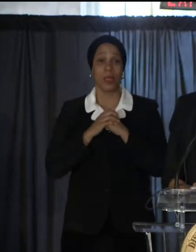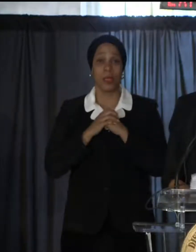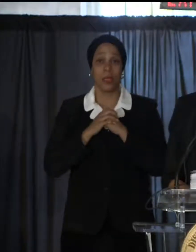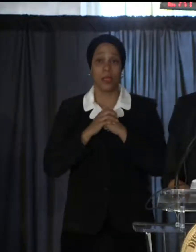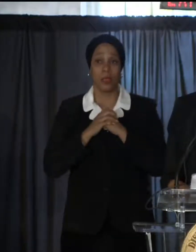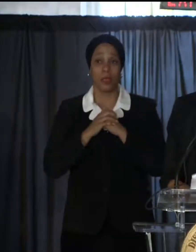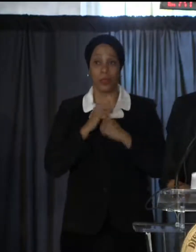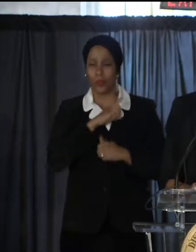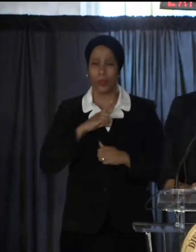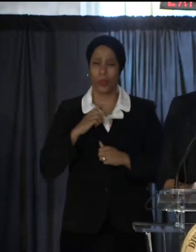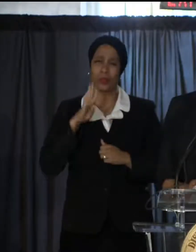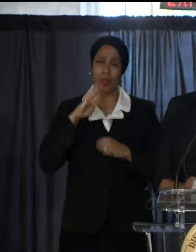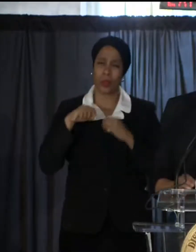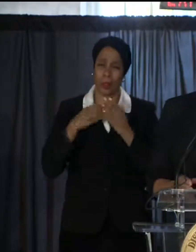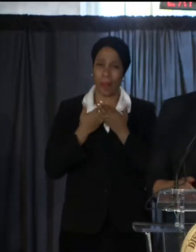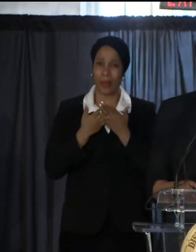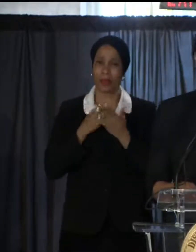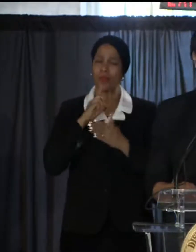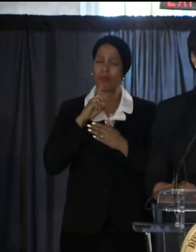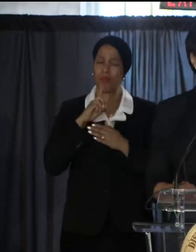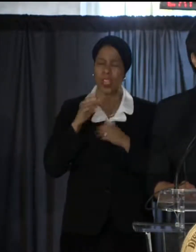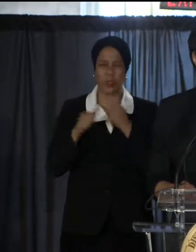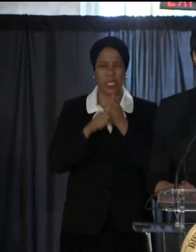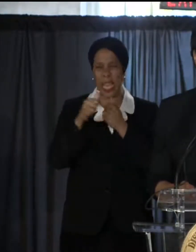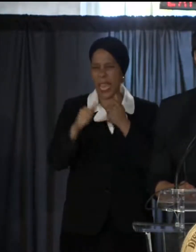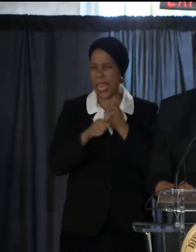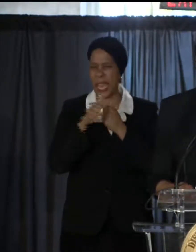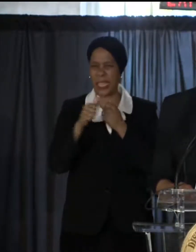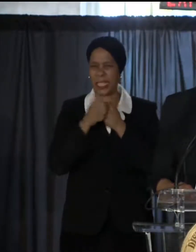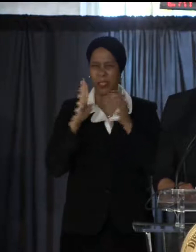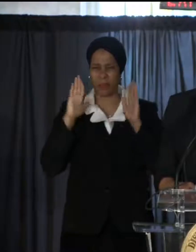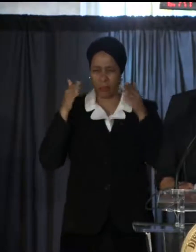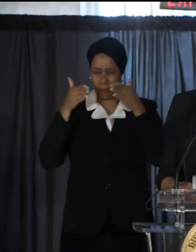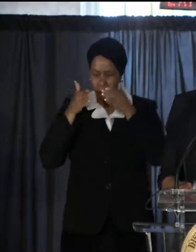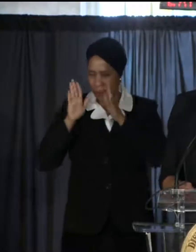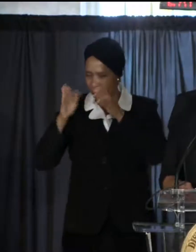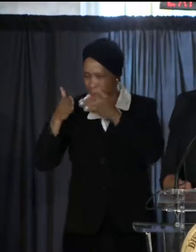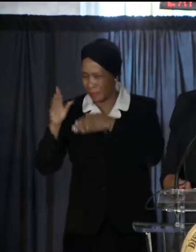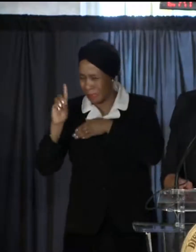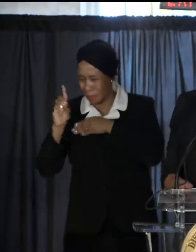THE REAL DANGER OF A POLARIZED SENATE BUT I WILL JUST SAY THIS.